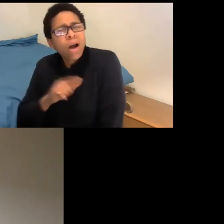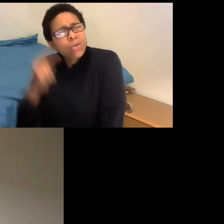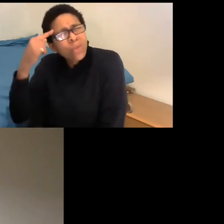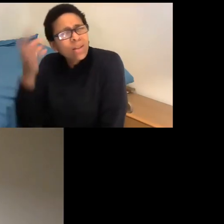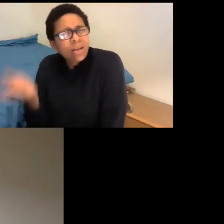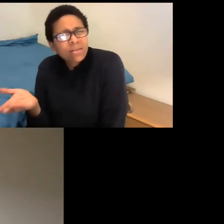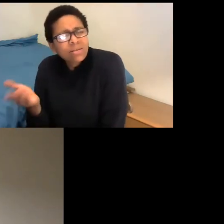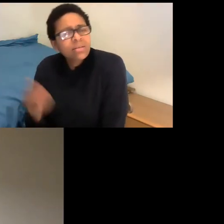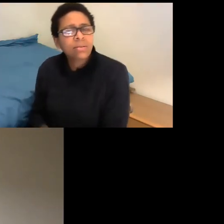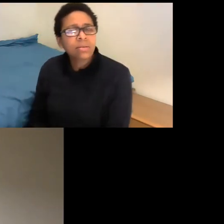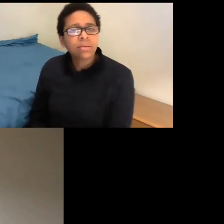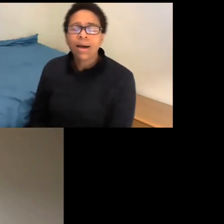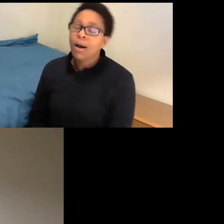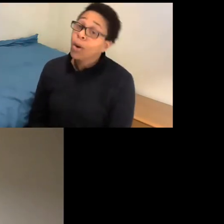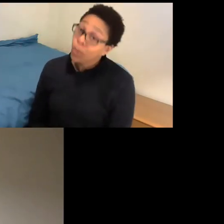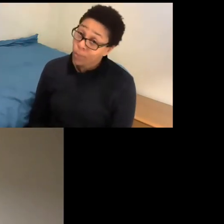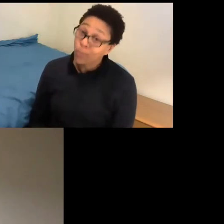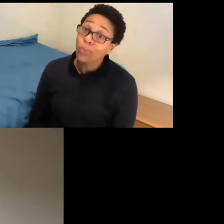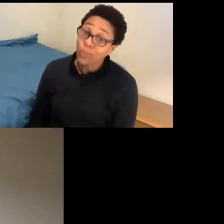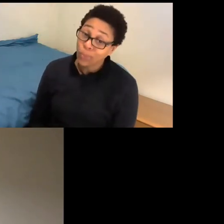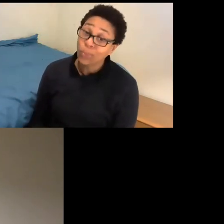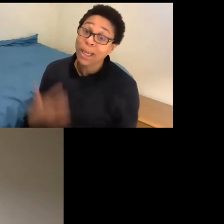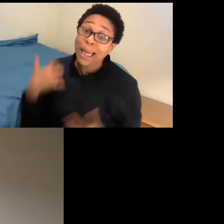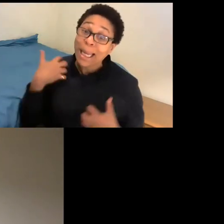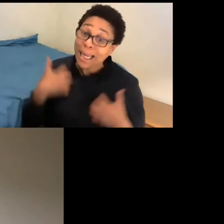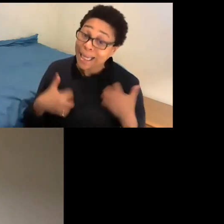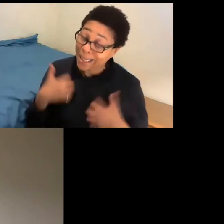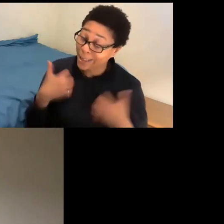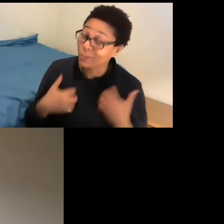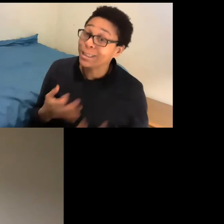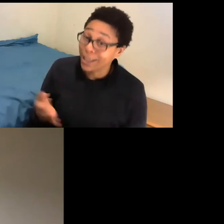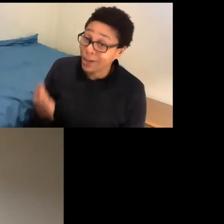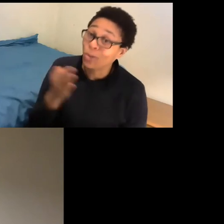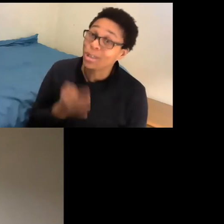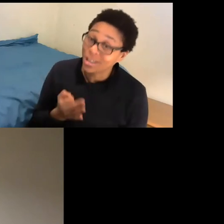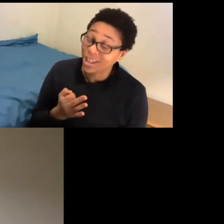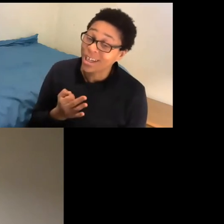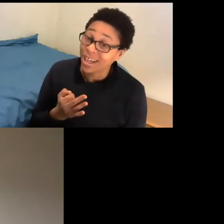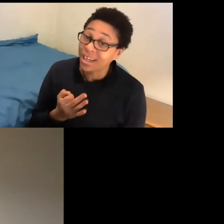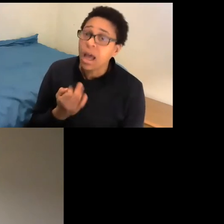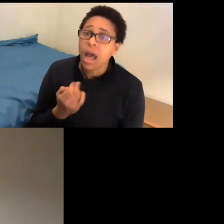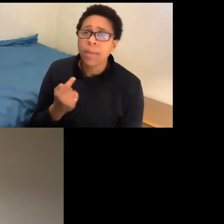Dr Shah: This is such a fascinating question. And yeah, I, one of the earlier points that I made about the